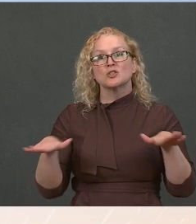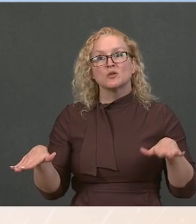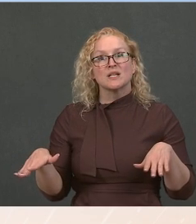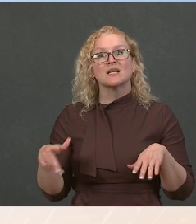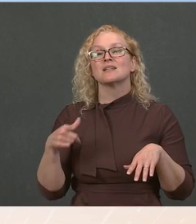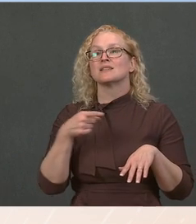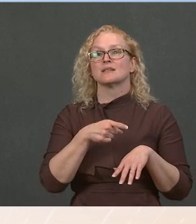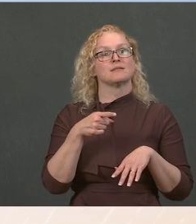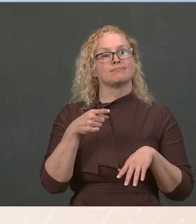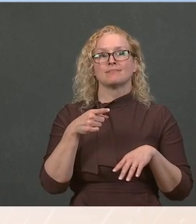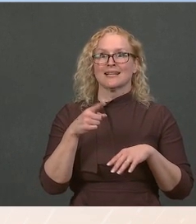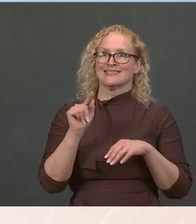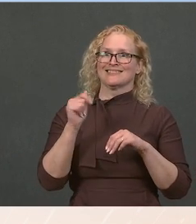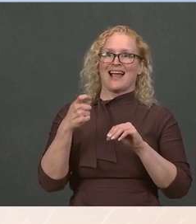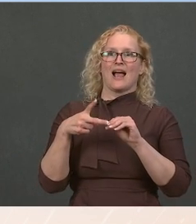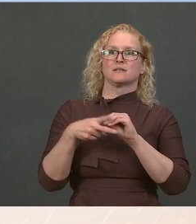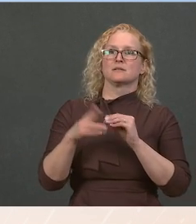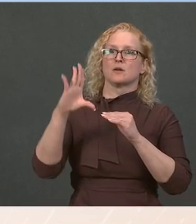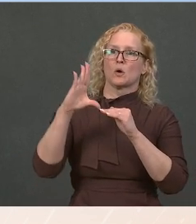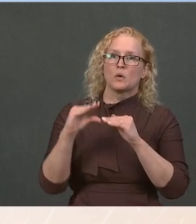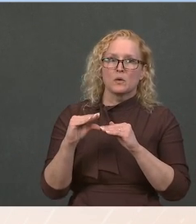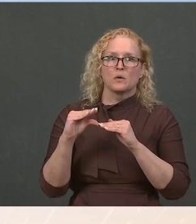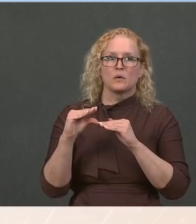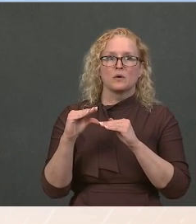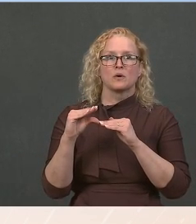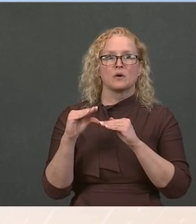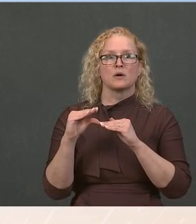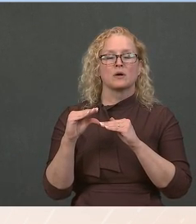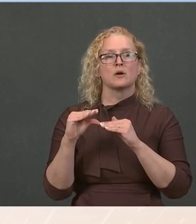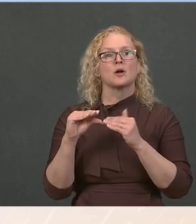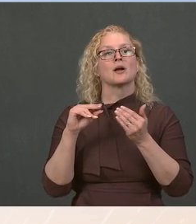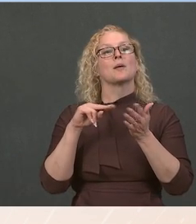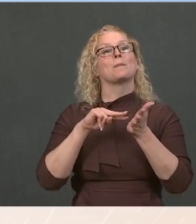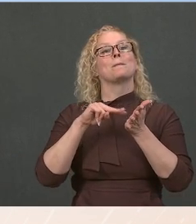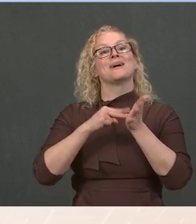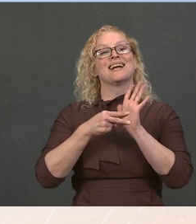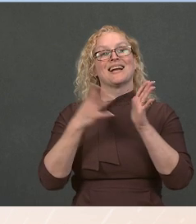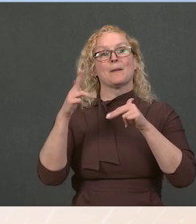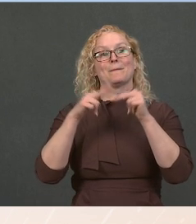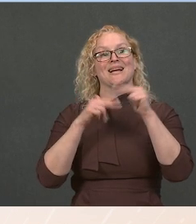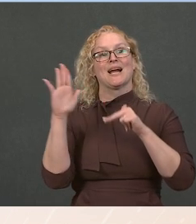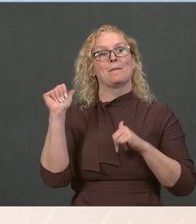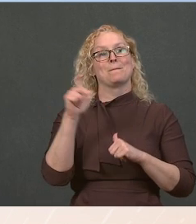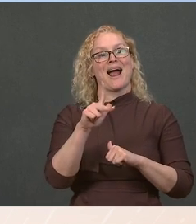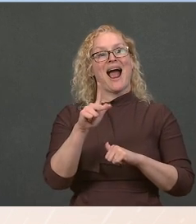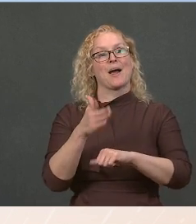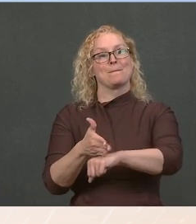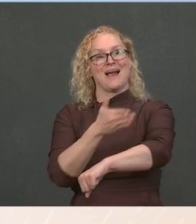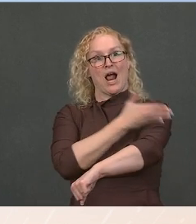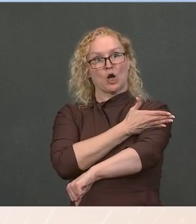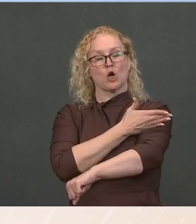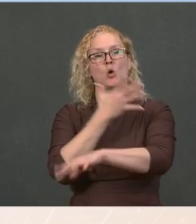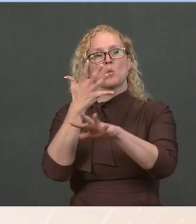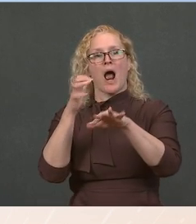this Build Back Better framework that we're trying to continue -- to extend the Child Tax Credit -- which again, people are feeling right now.